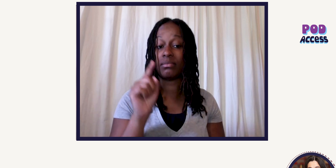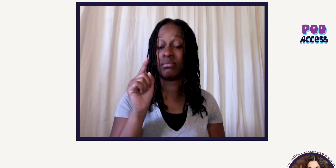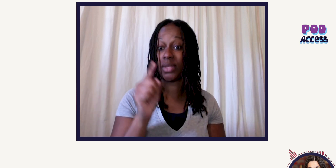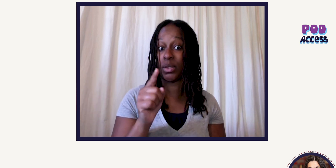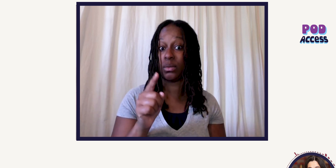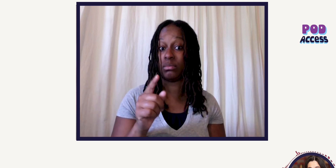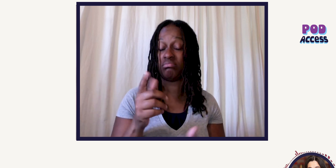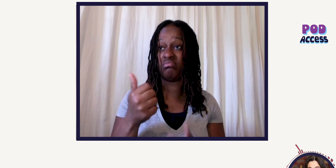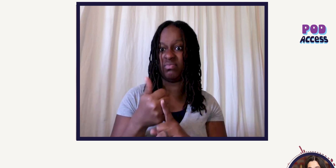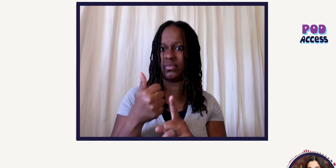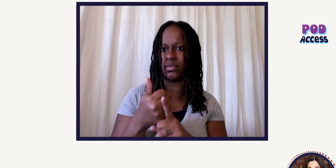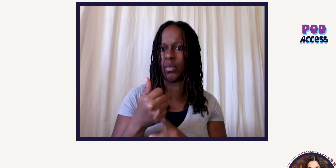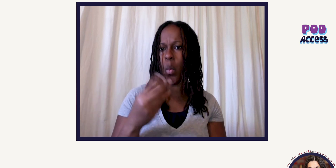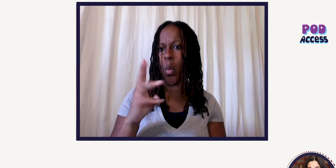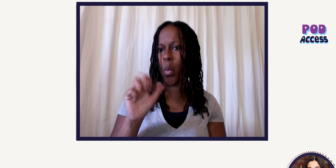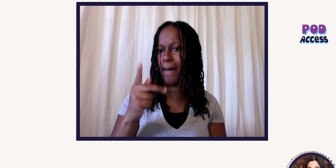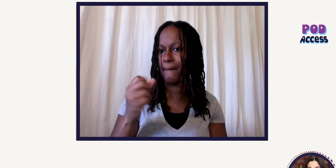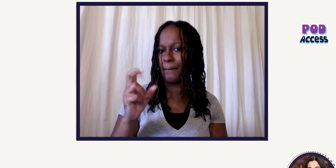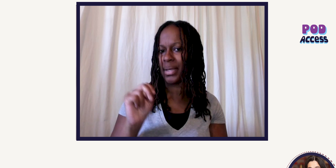They are a weapons manufacturer.